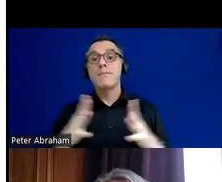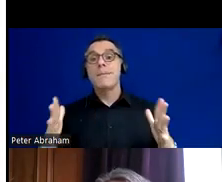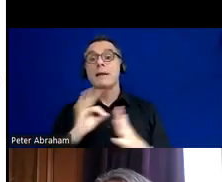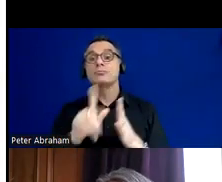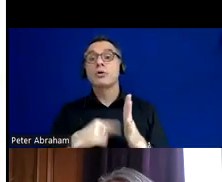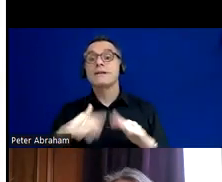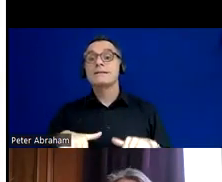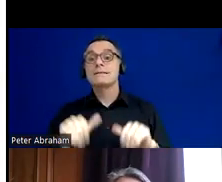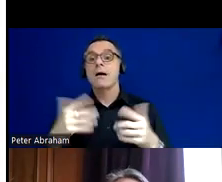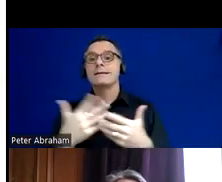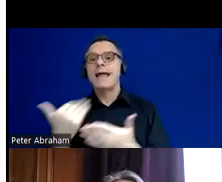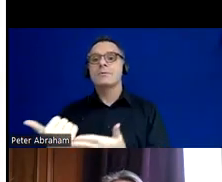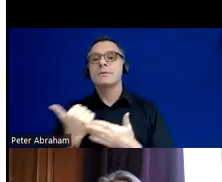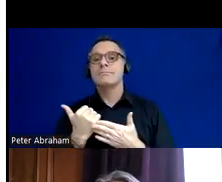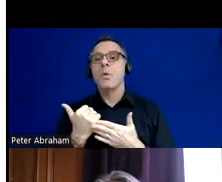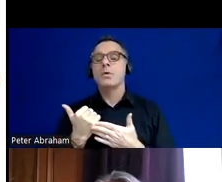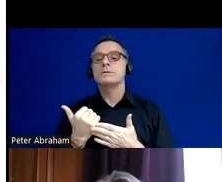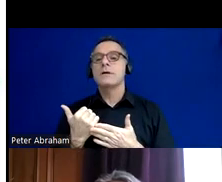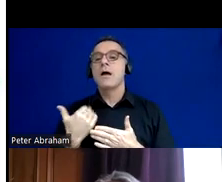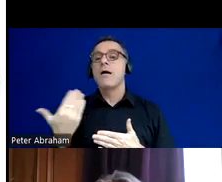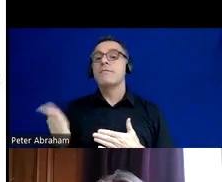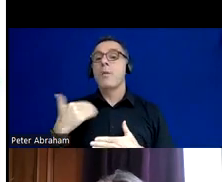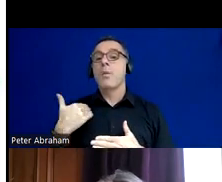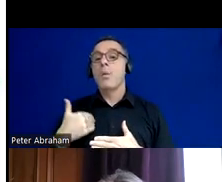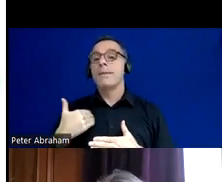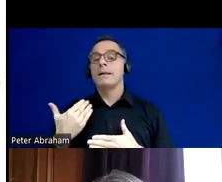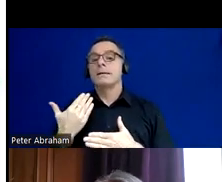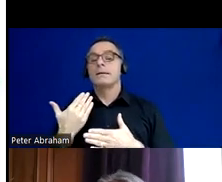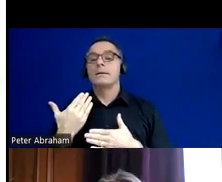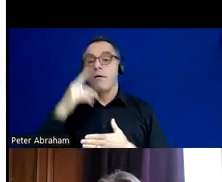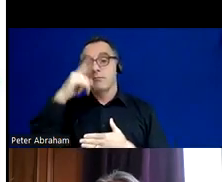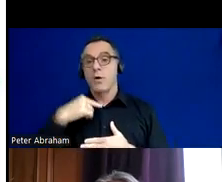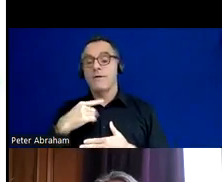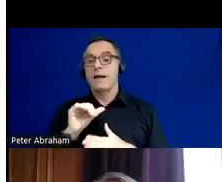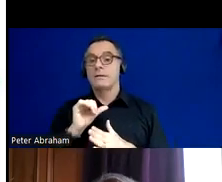support of Women in Profile. It was artist lead; Julie Roberts, Rachel Harris and Kathy Wilkes,